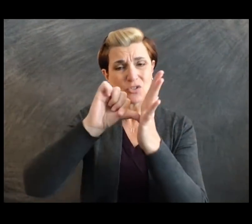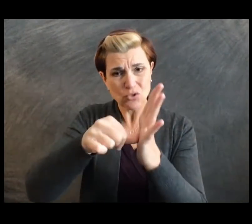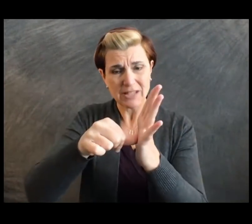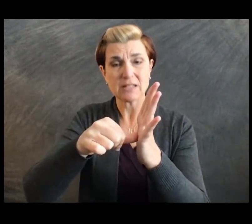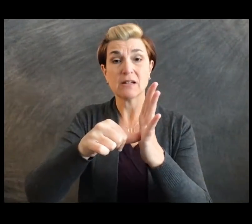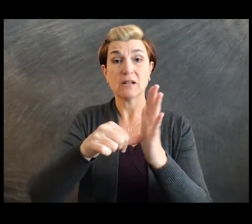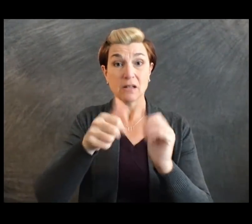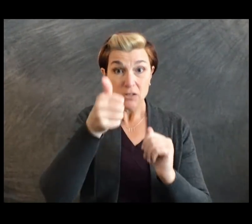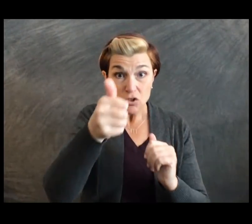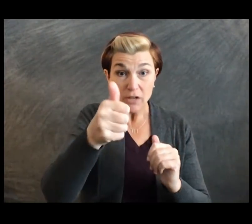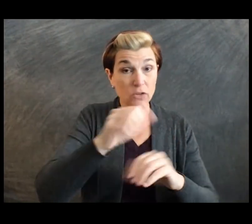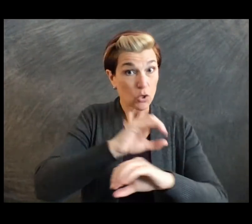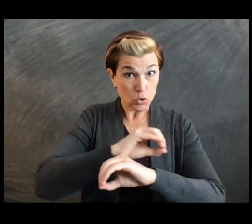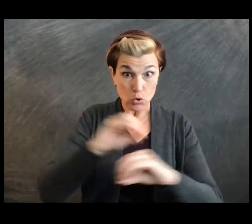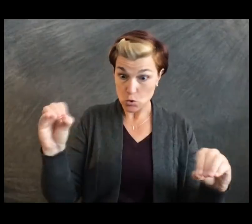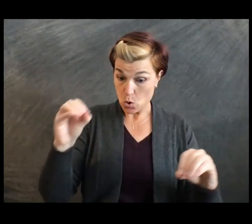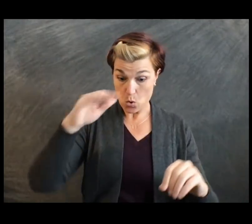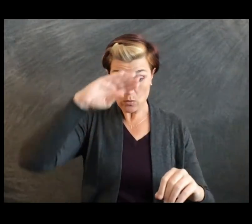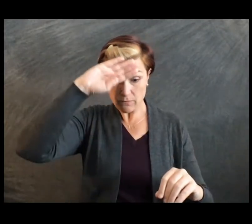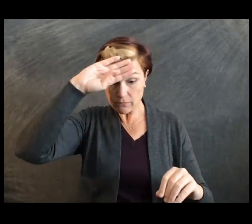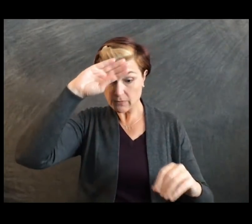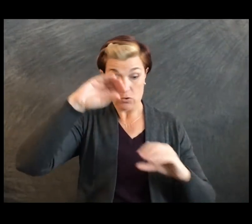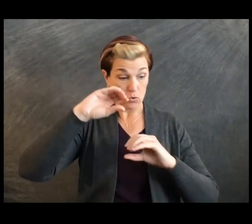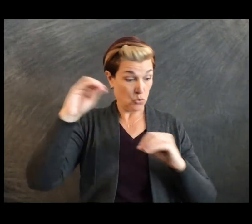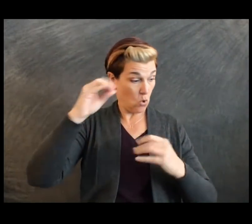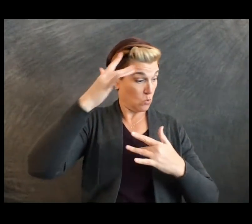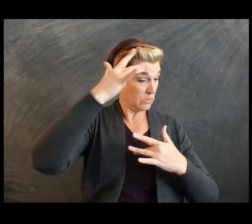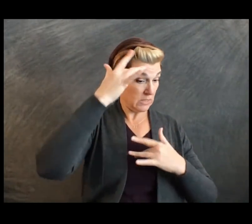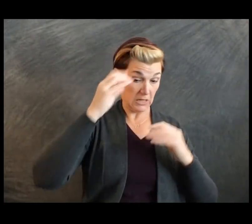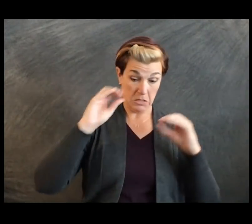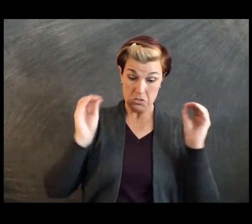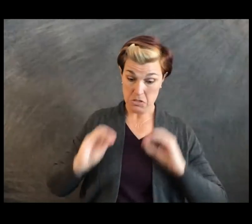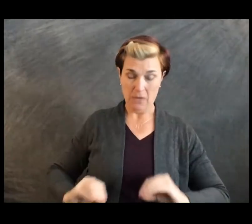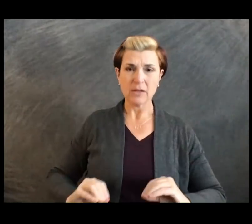way that the American people can make sure that we are preserving the